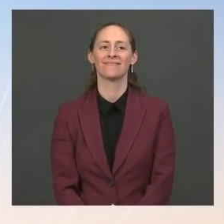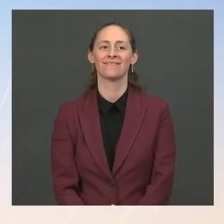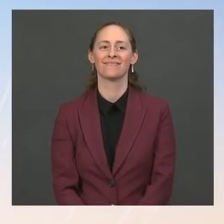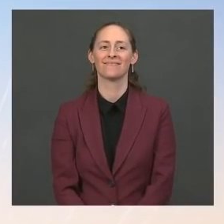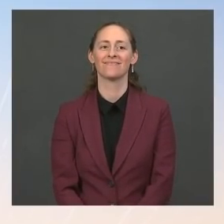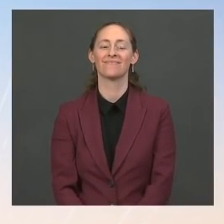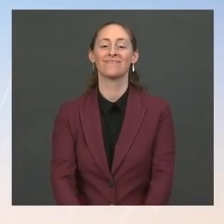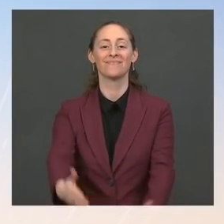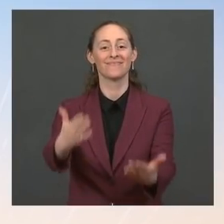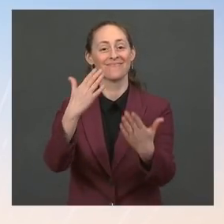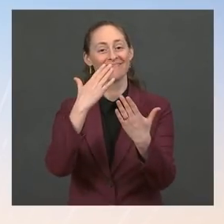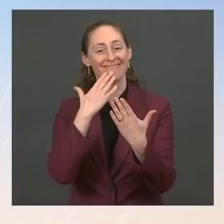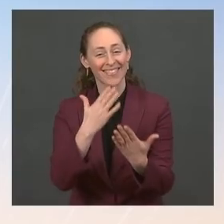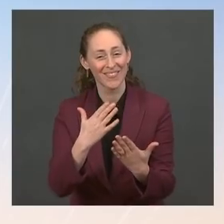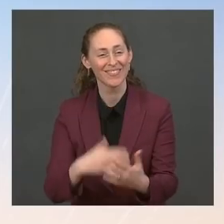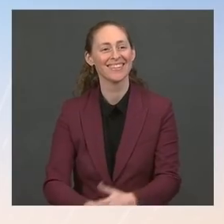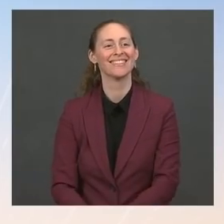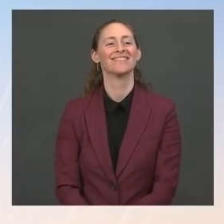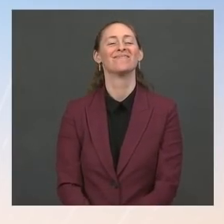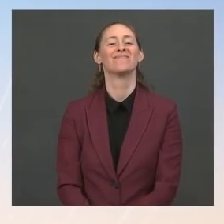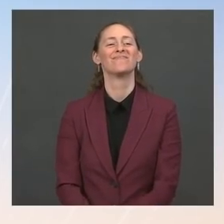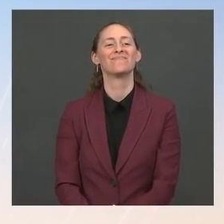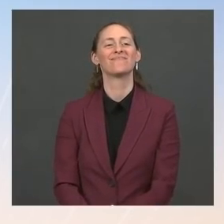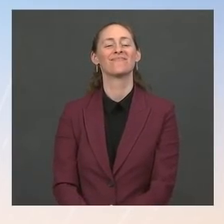I have a couple of items for all of you at the top.